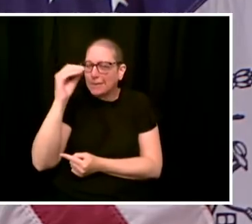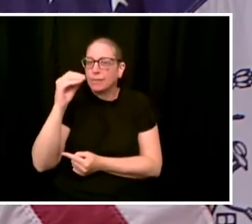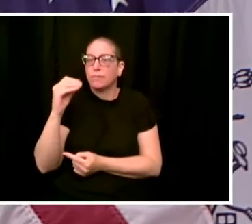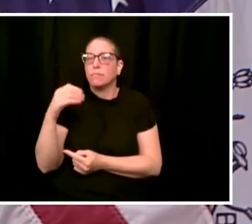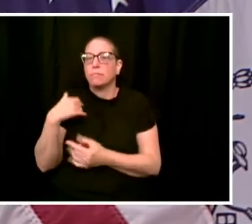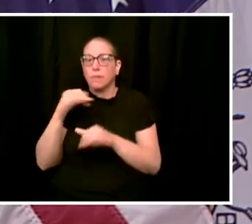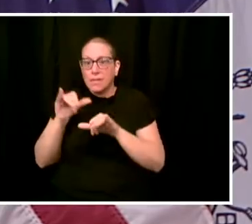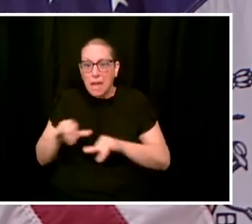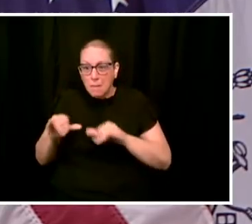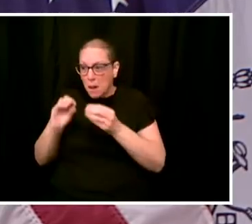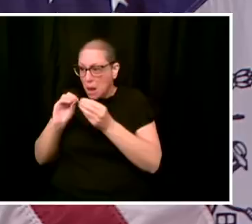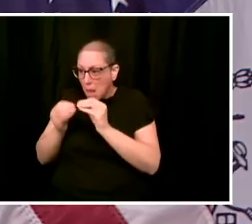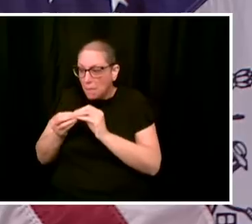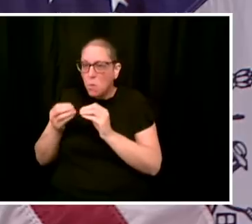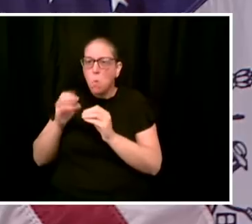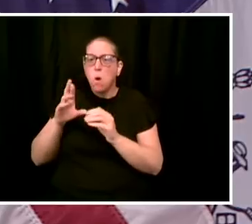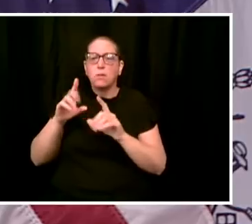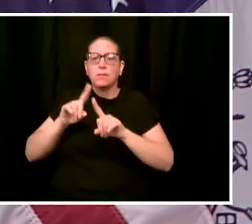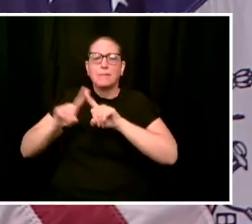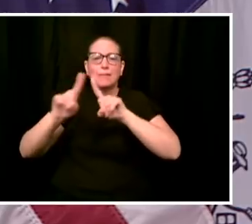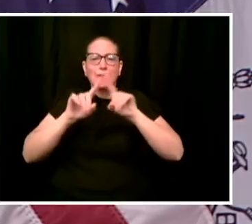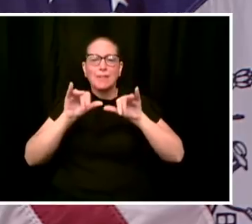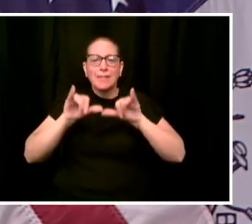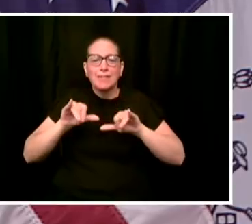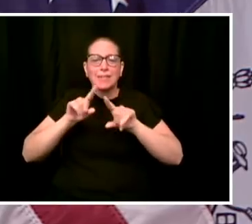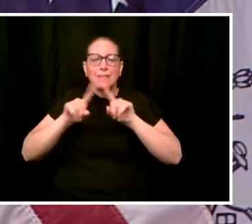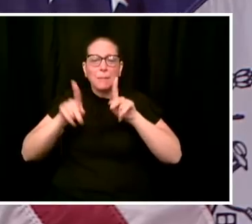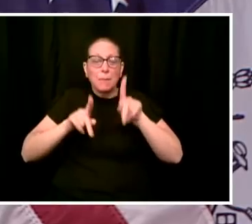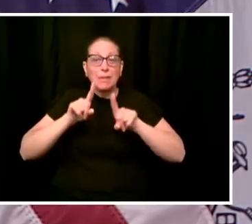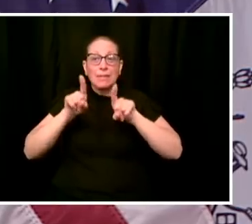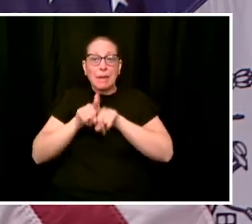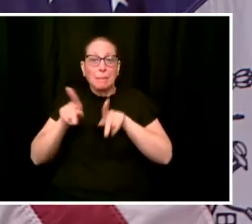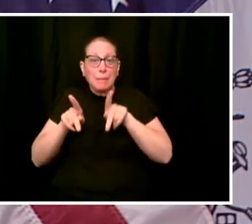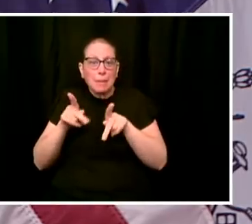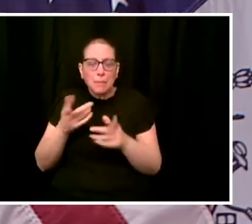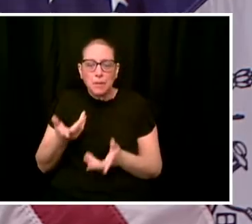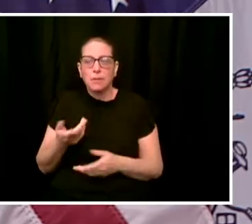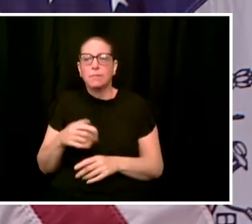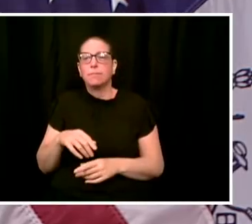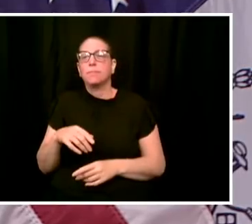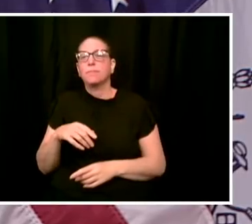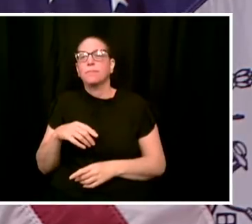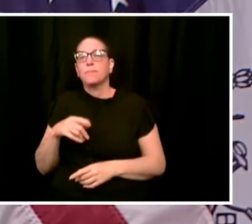WHAT DO YOU THINK ABOUT IF FOLKS ARE AYSTING IN OR GOING OU ATND